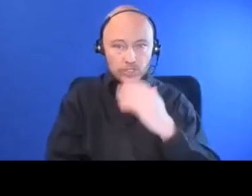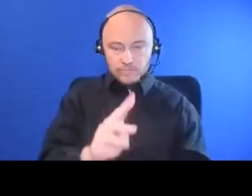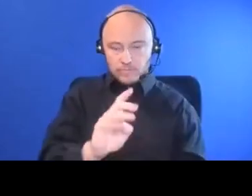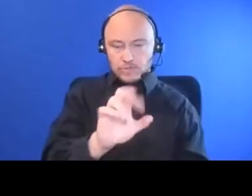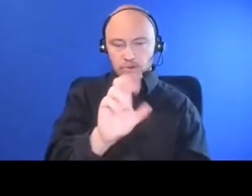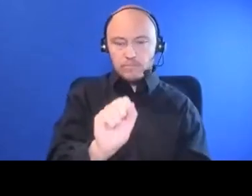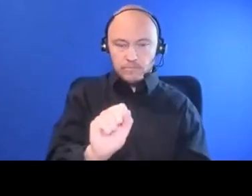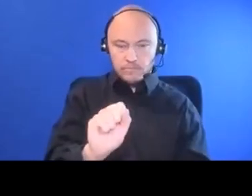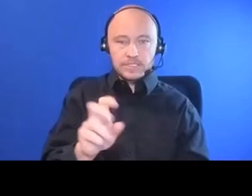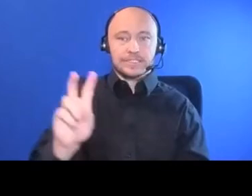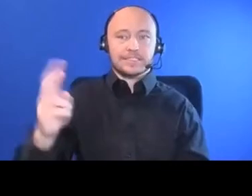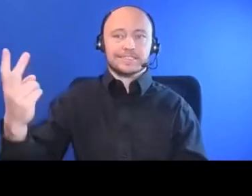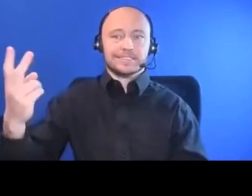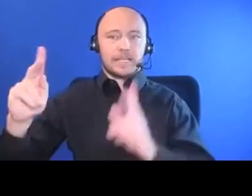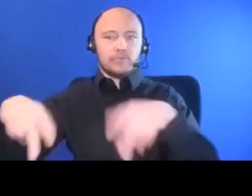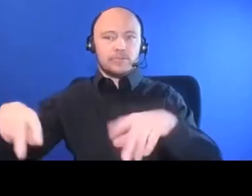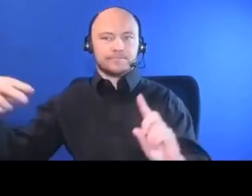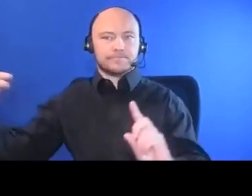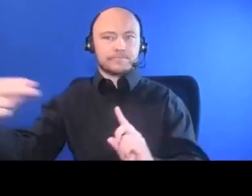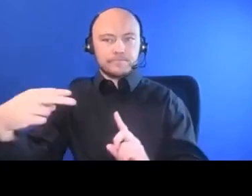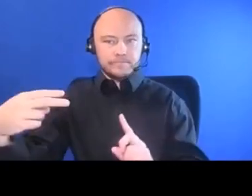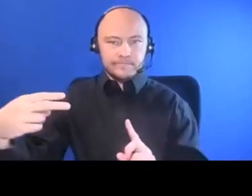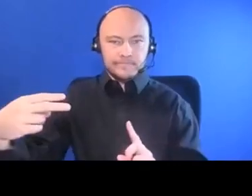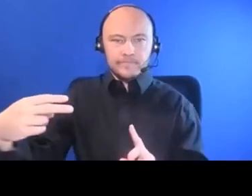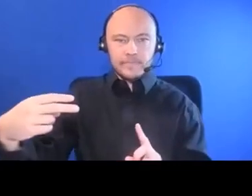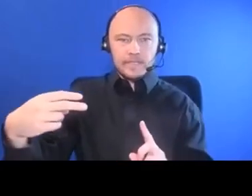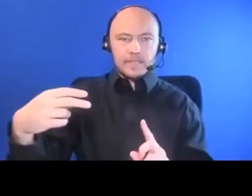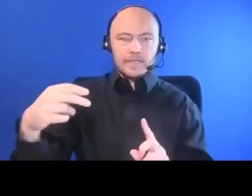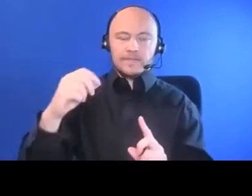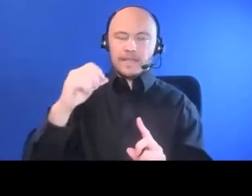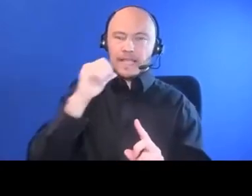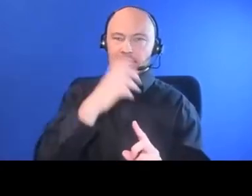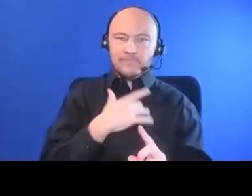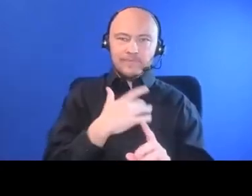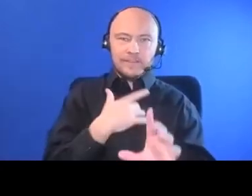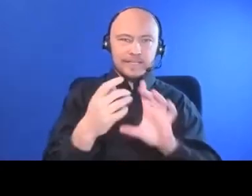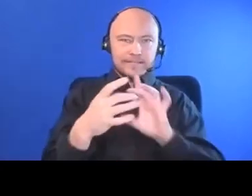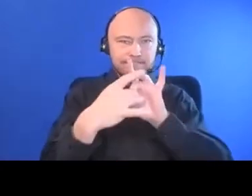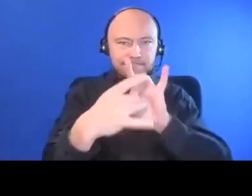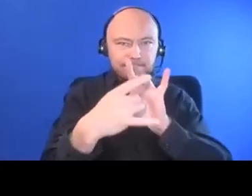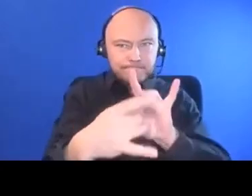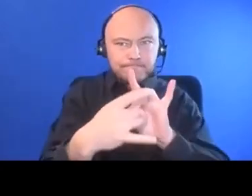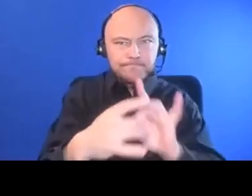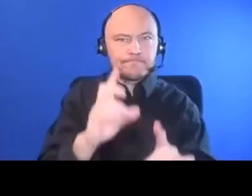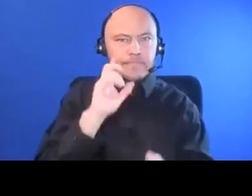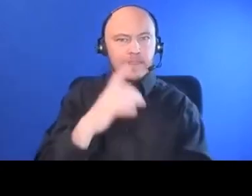And those are the chapters where I felt least connected to a sense of self and most confused